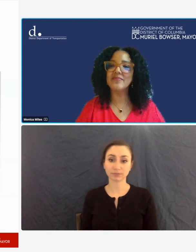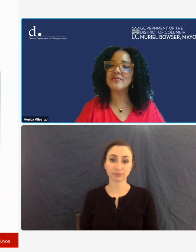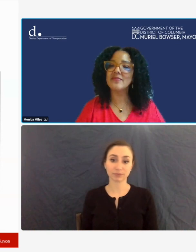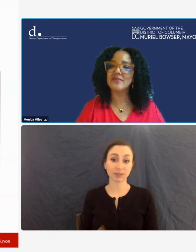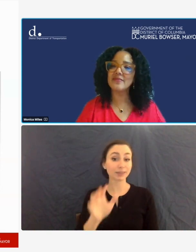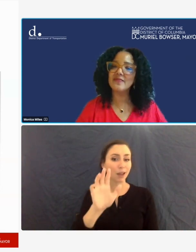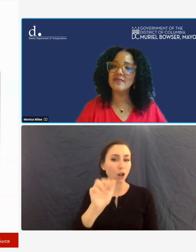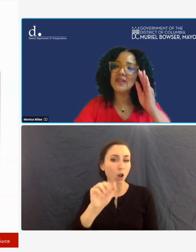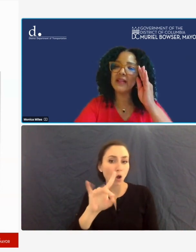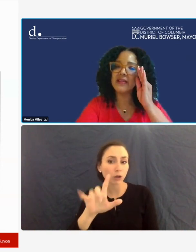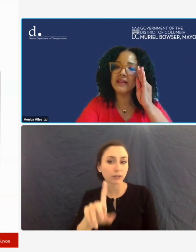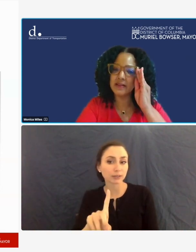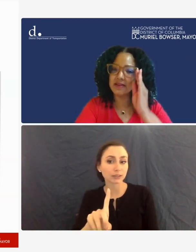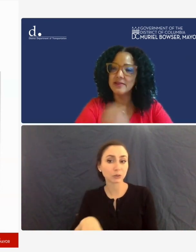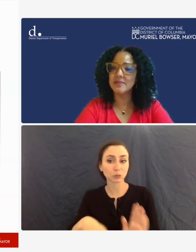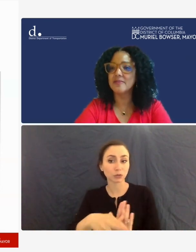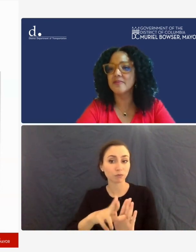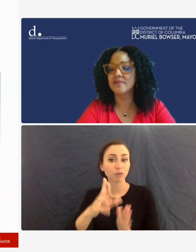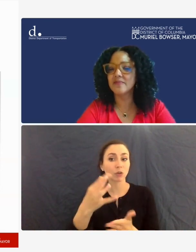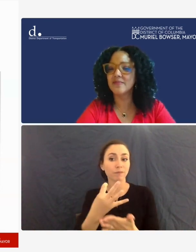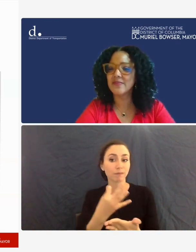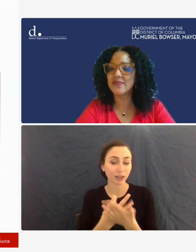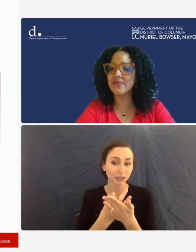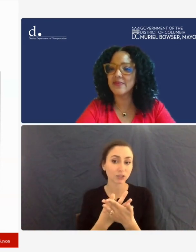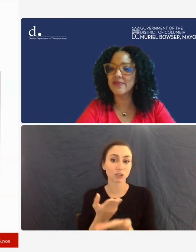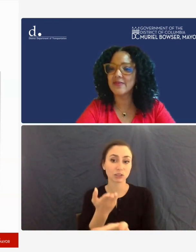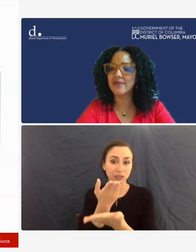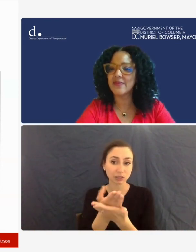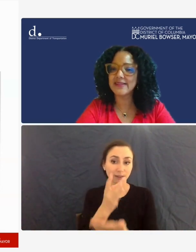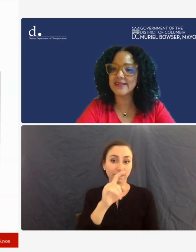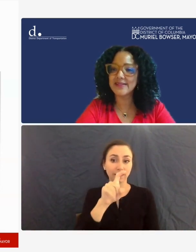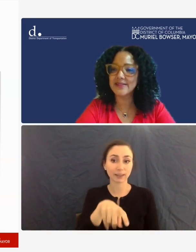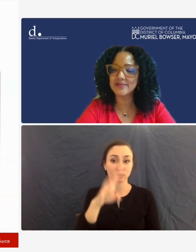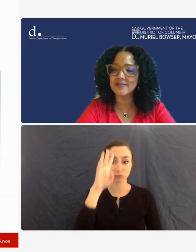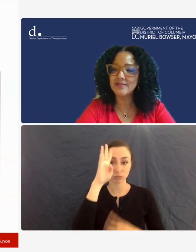financial statements needed to come up with an audited indirect cost rate